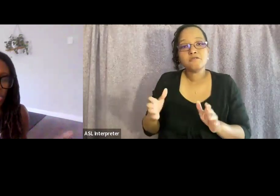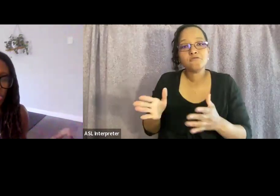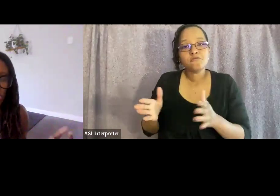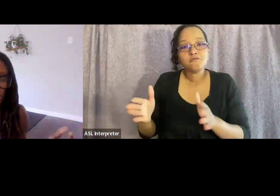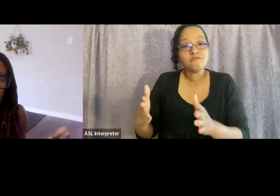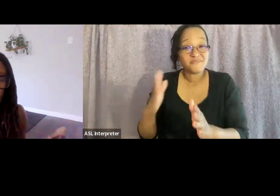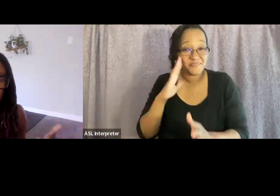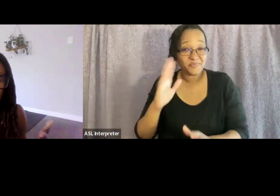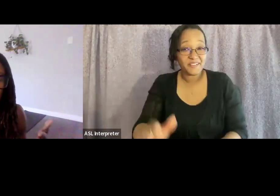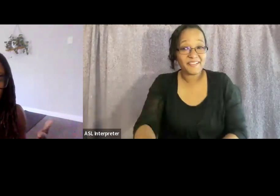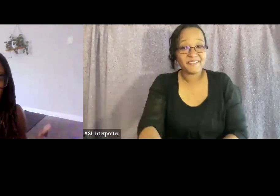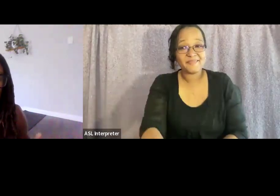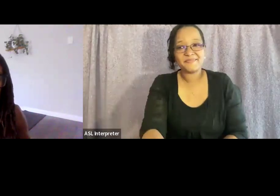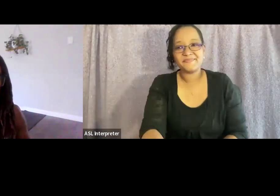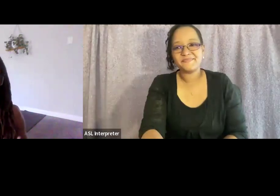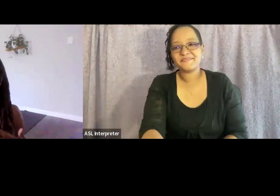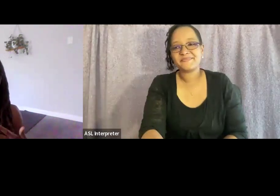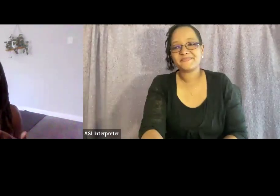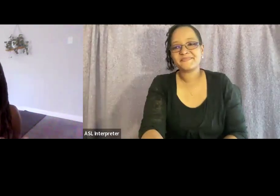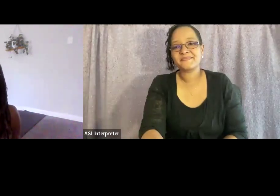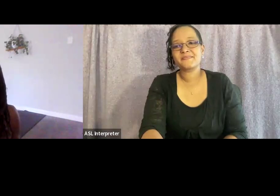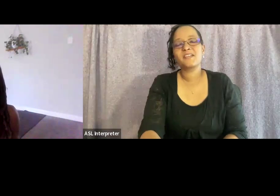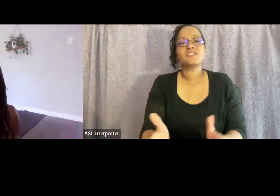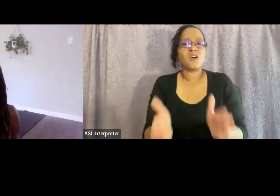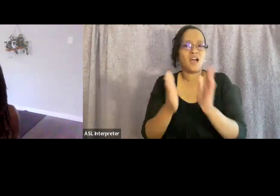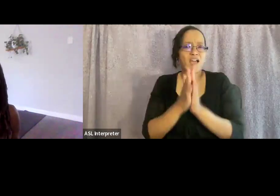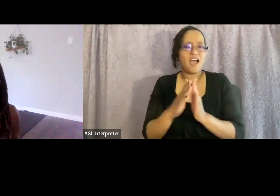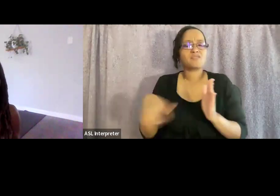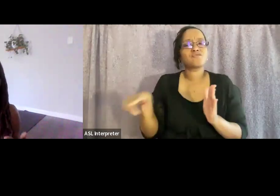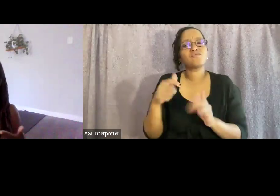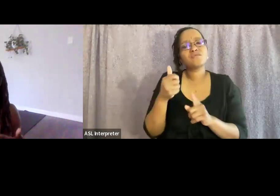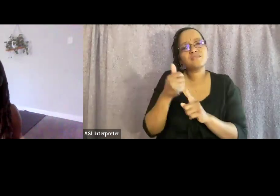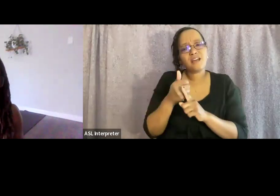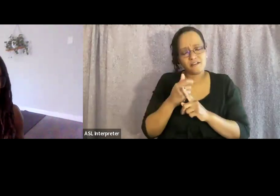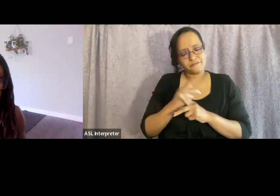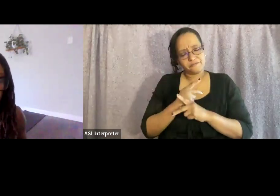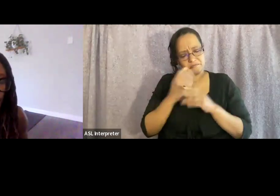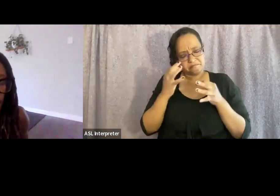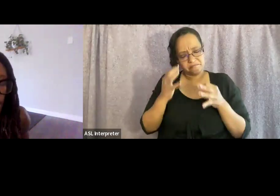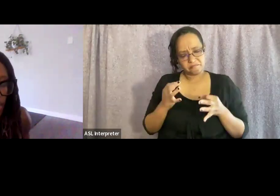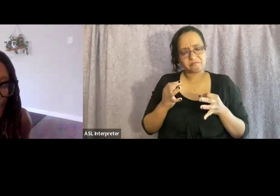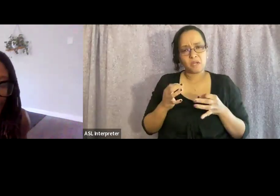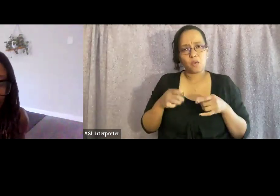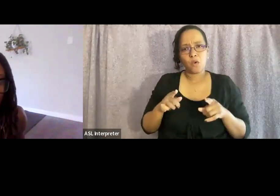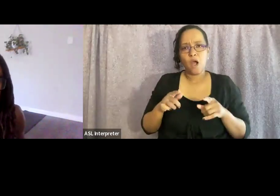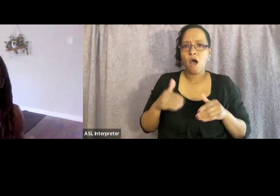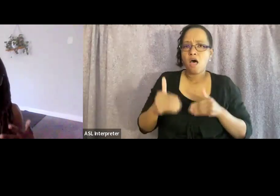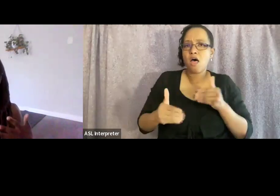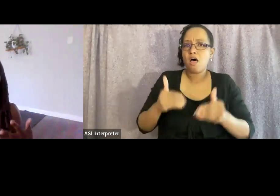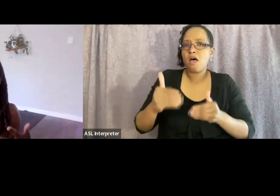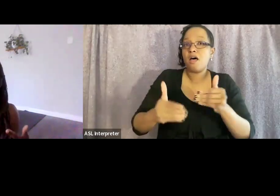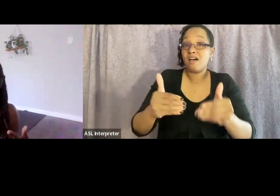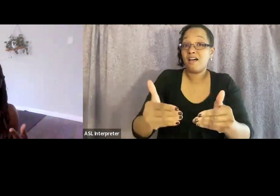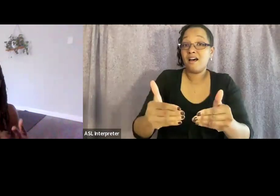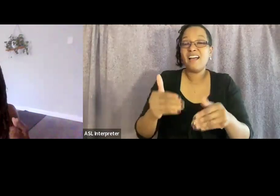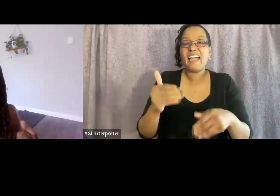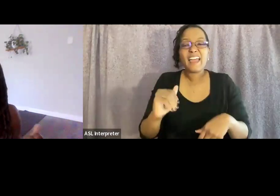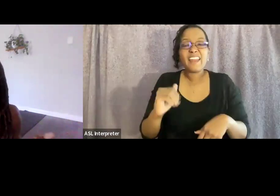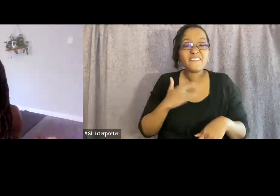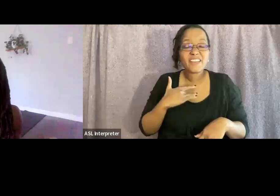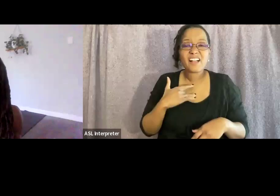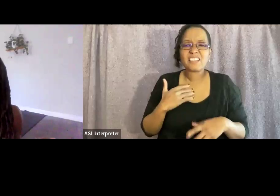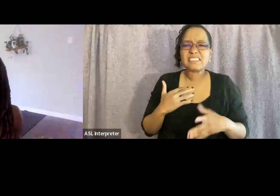Just practice discernment as we move together, any tingling, burning, numbness,